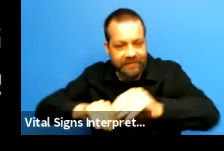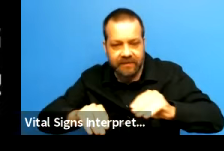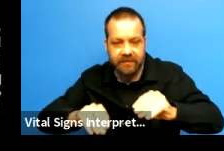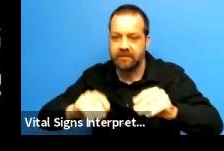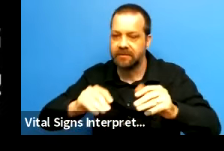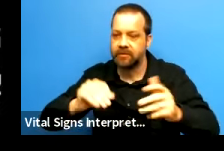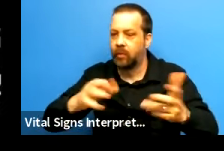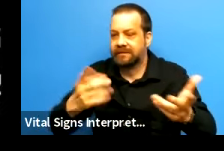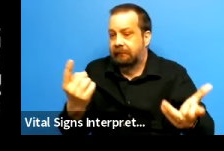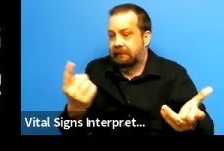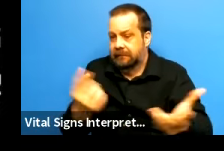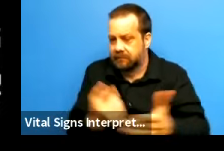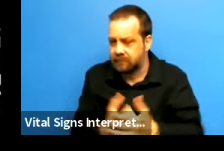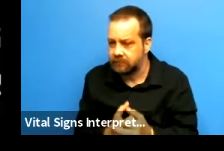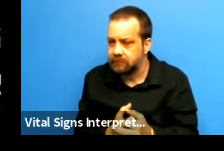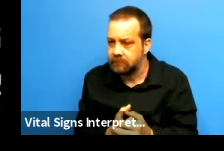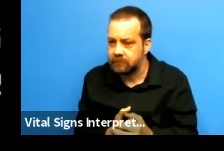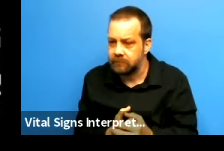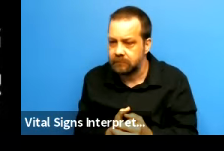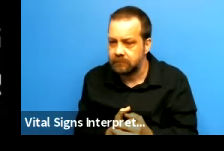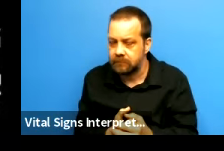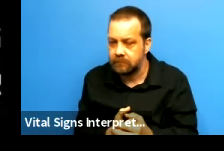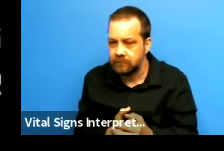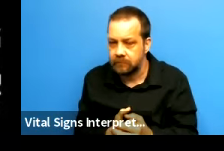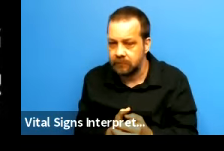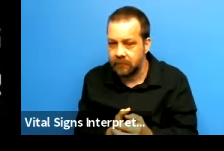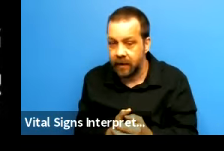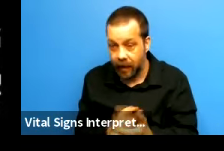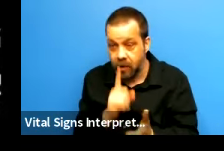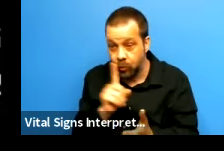You should be implementing a lot of space, more than 6 feet,